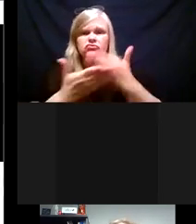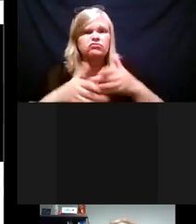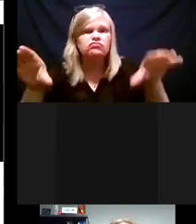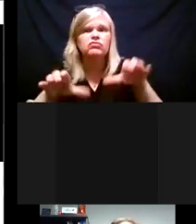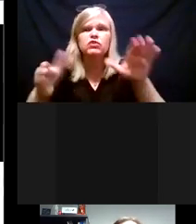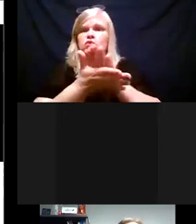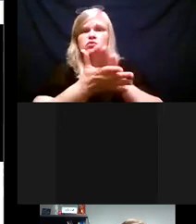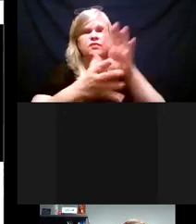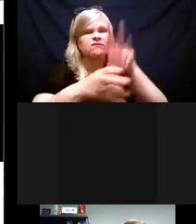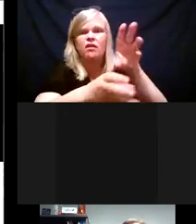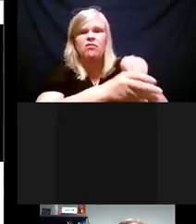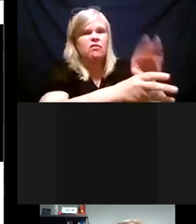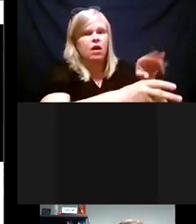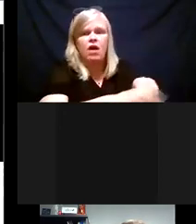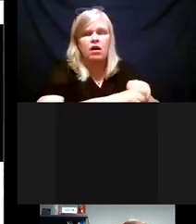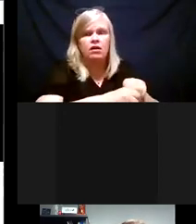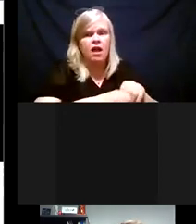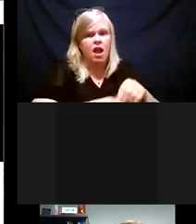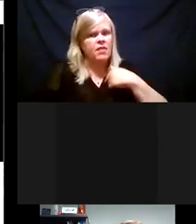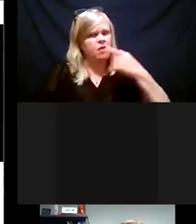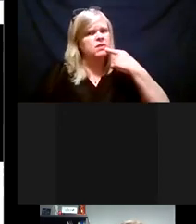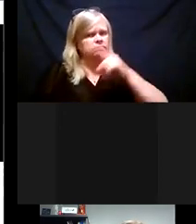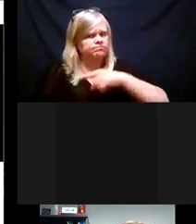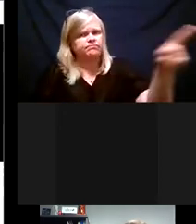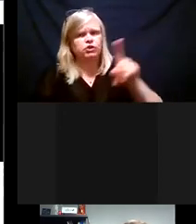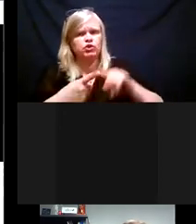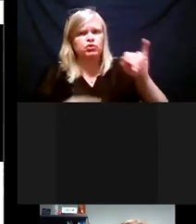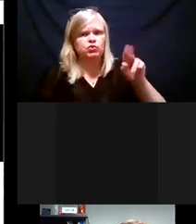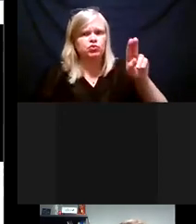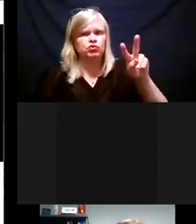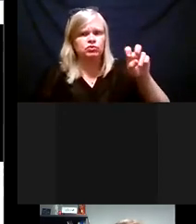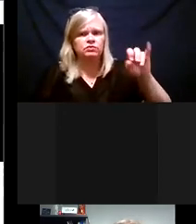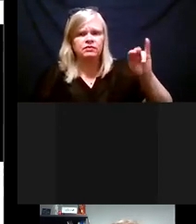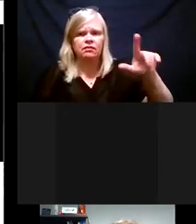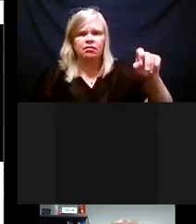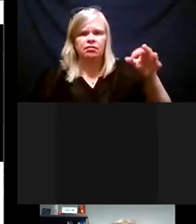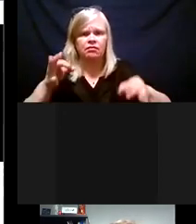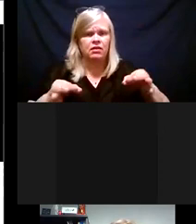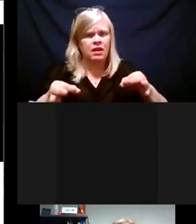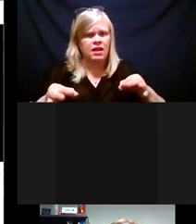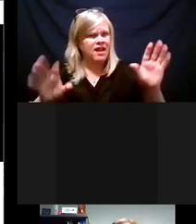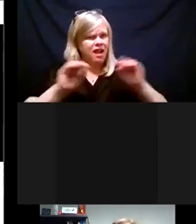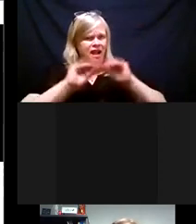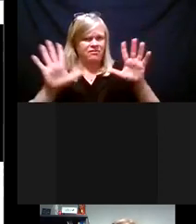IN THINGS AND THERE WAS CONSENT AND JAMIE IS LIKE, I DON'T WANT